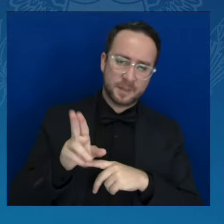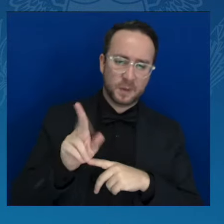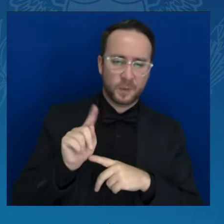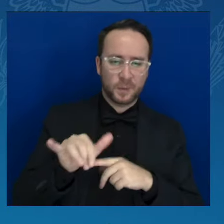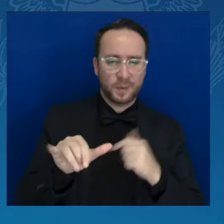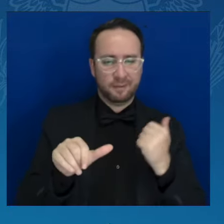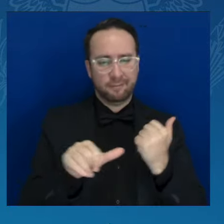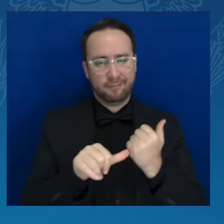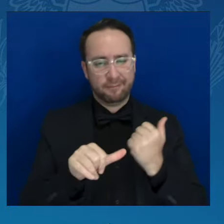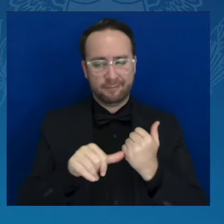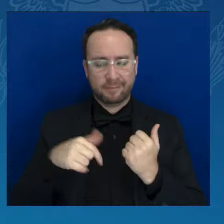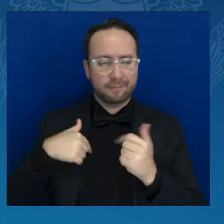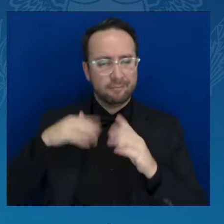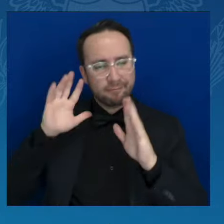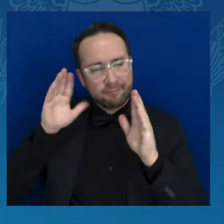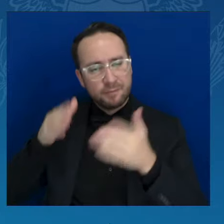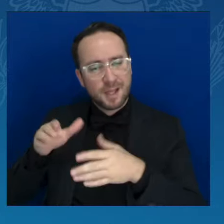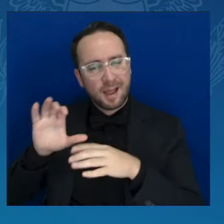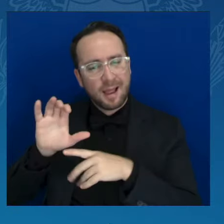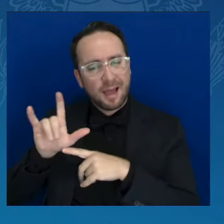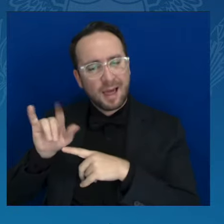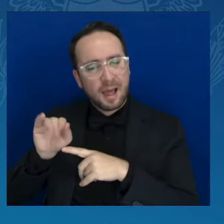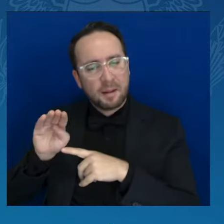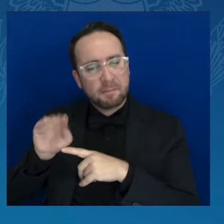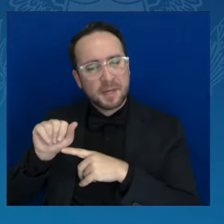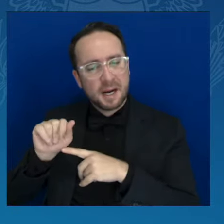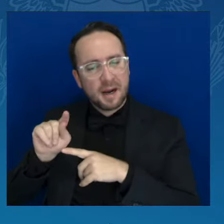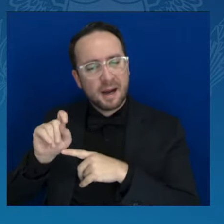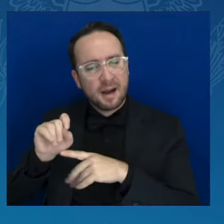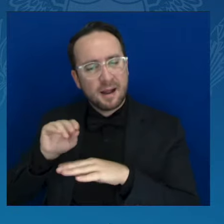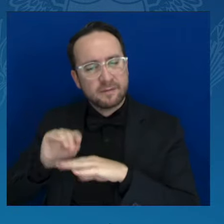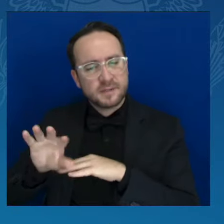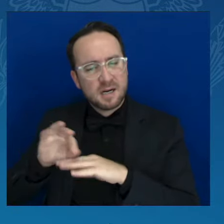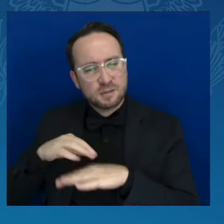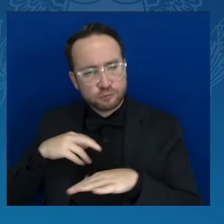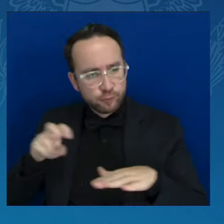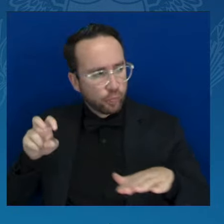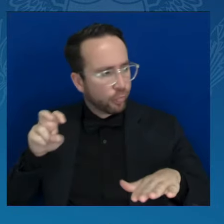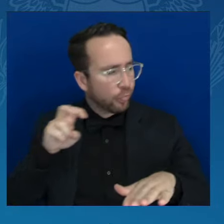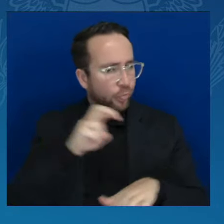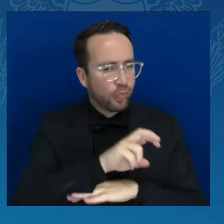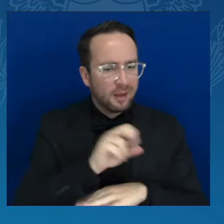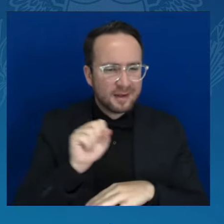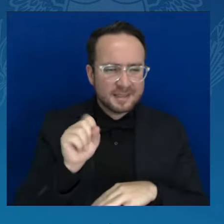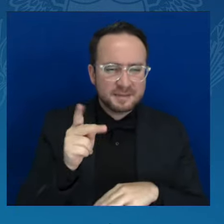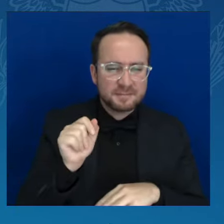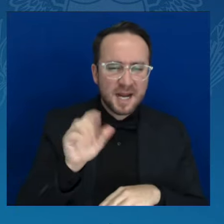you look deeply at the important intersection of our space policy and of our climate policy.